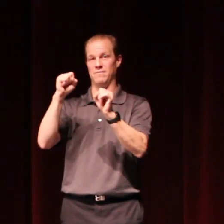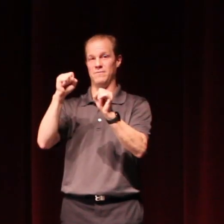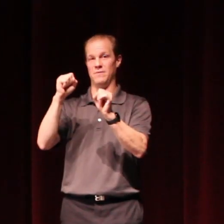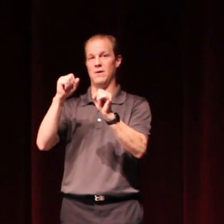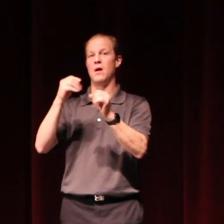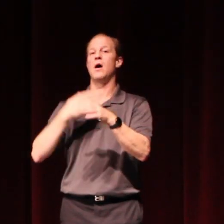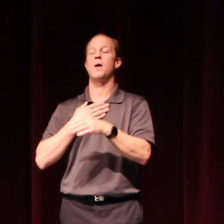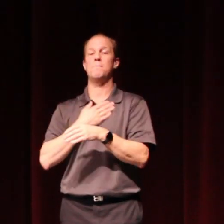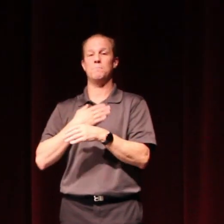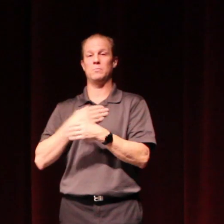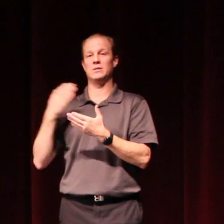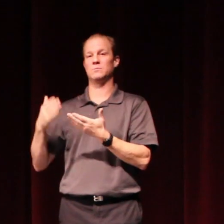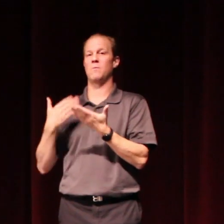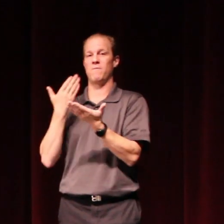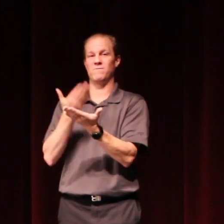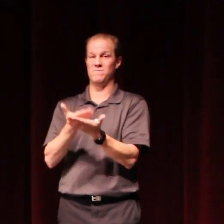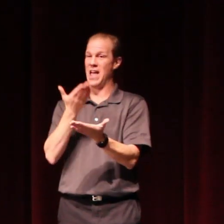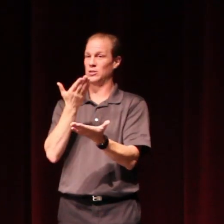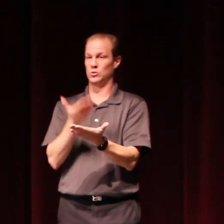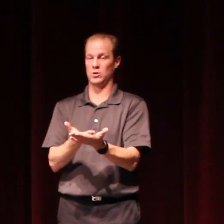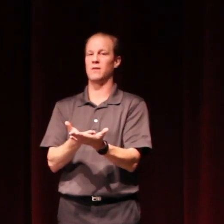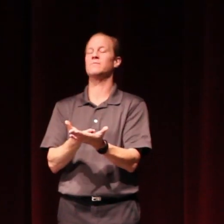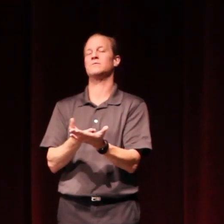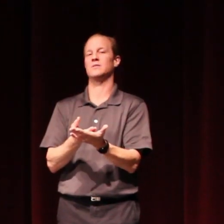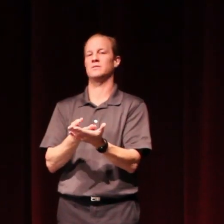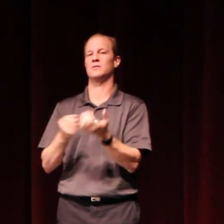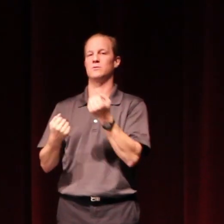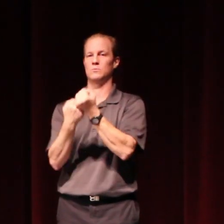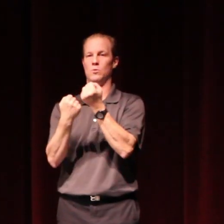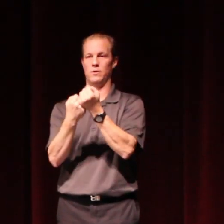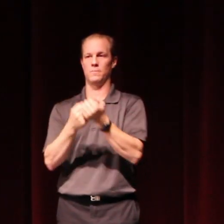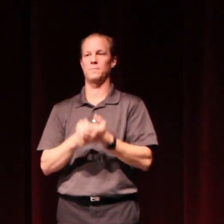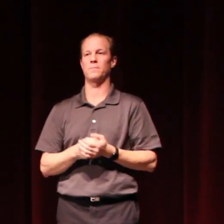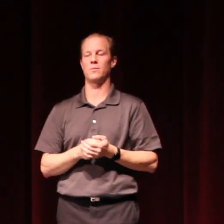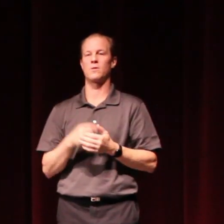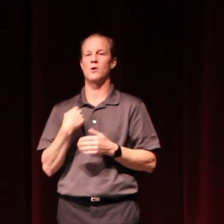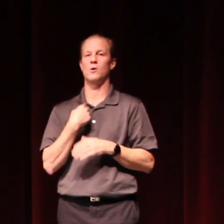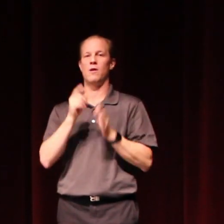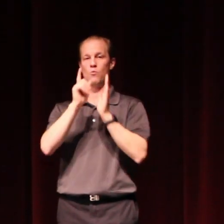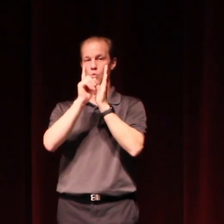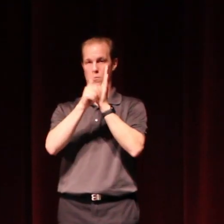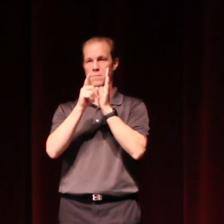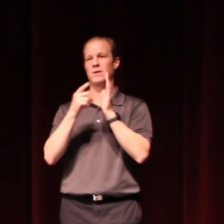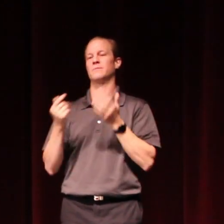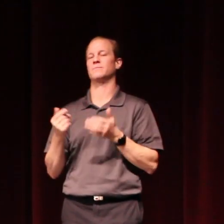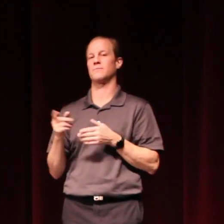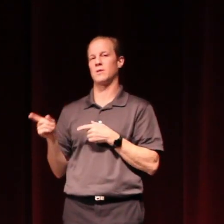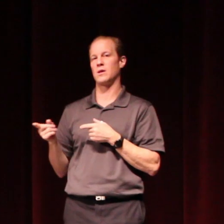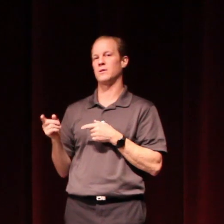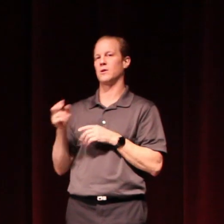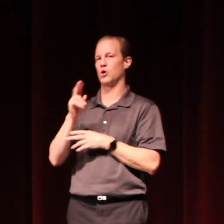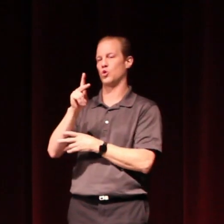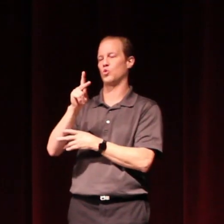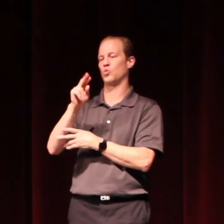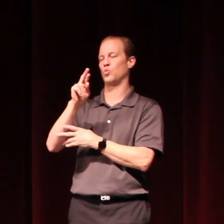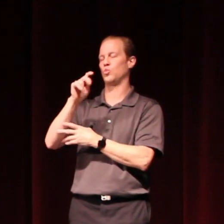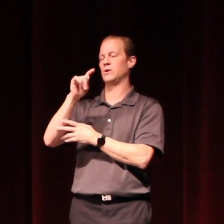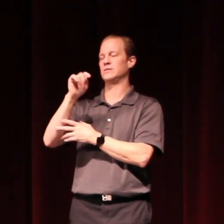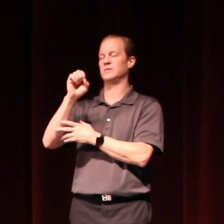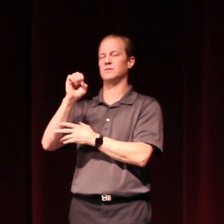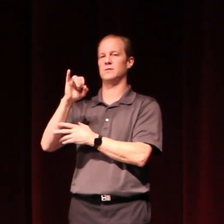belief. You'll have a minute to respond and we will start with Kristy Svatek-Whitson.